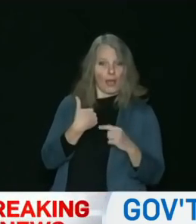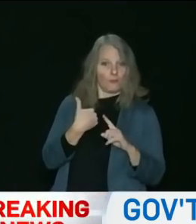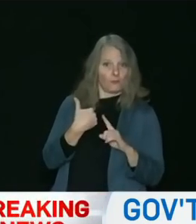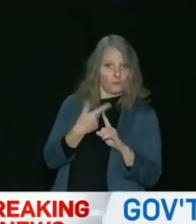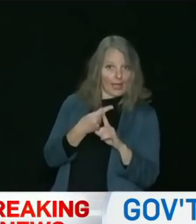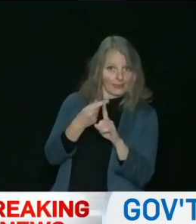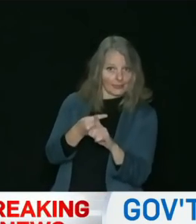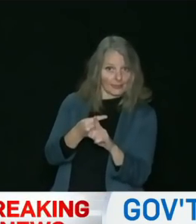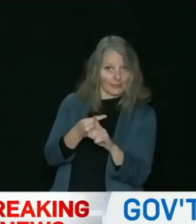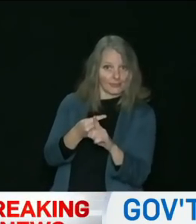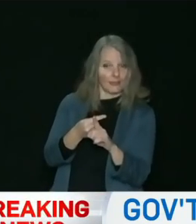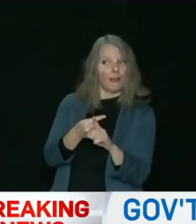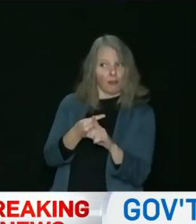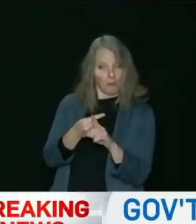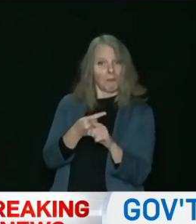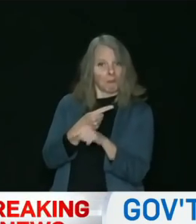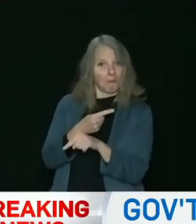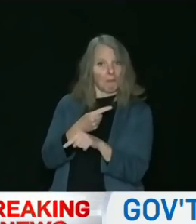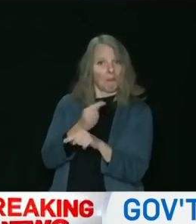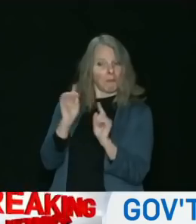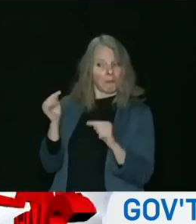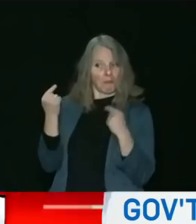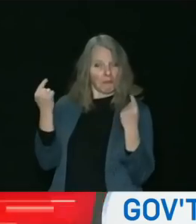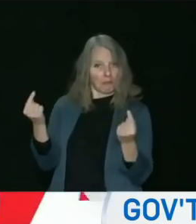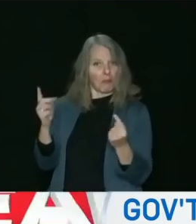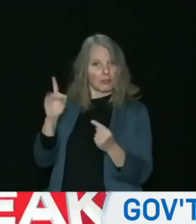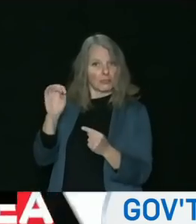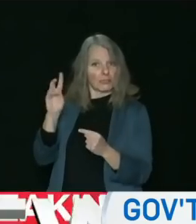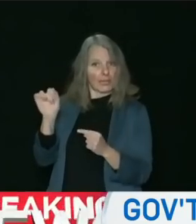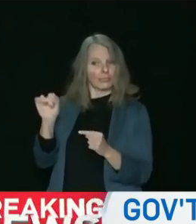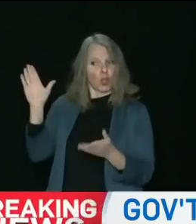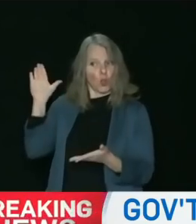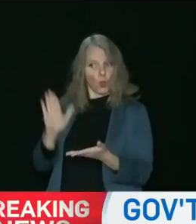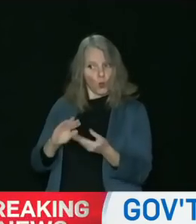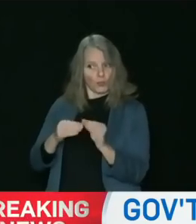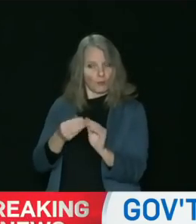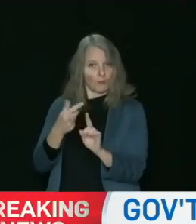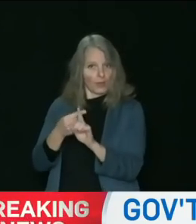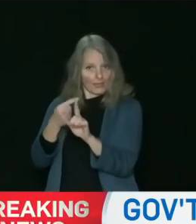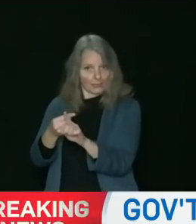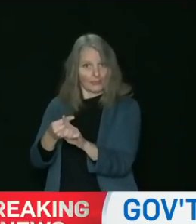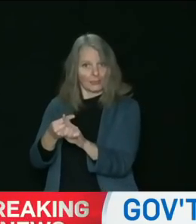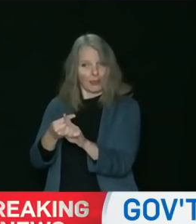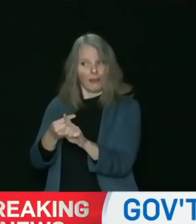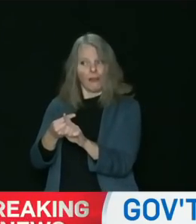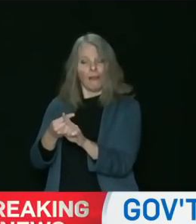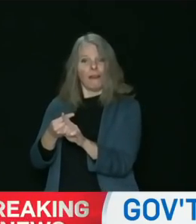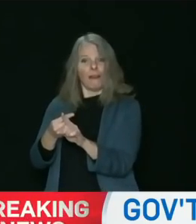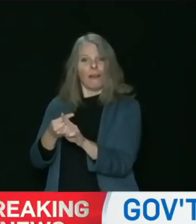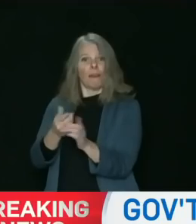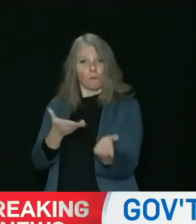DELTA WAVE AND THE INCREASE OF THE OMICRON WAVE.